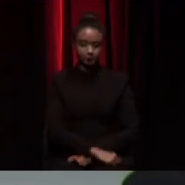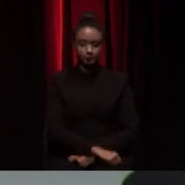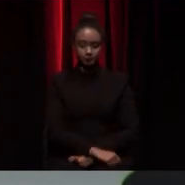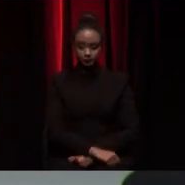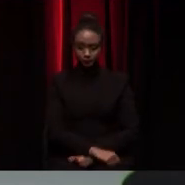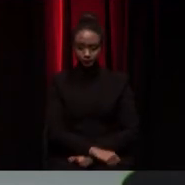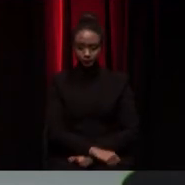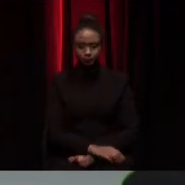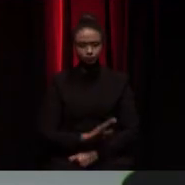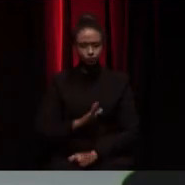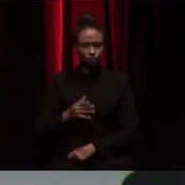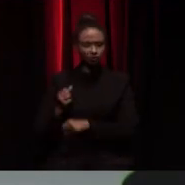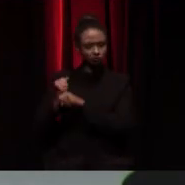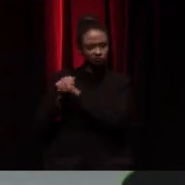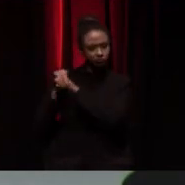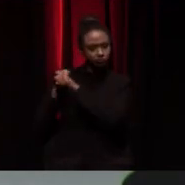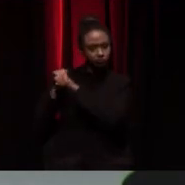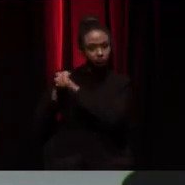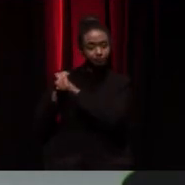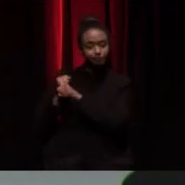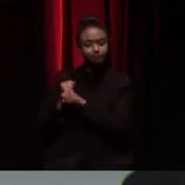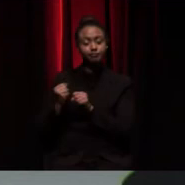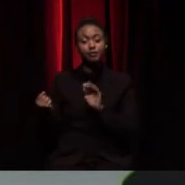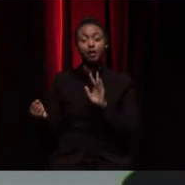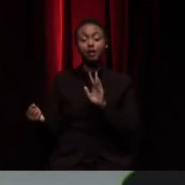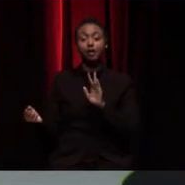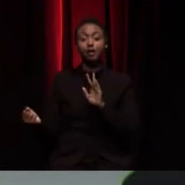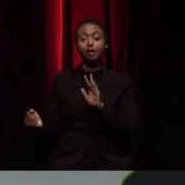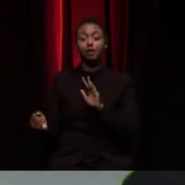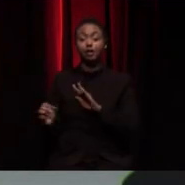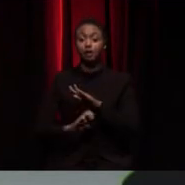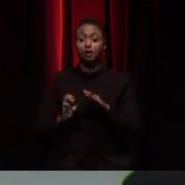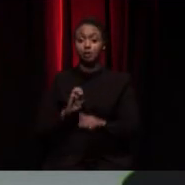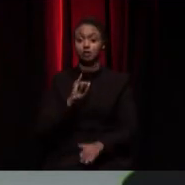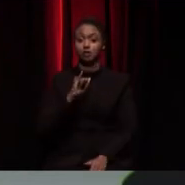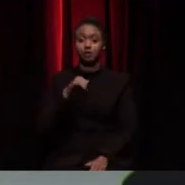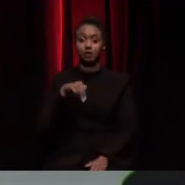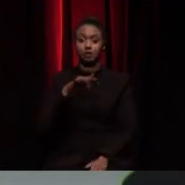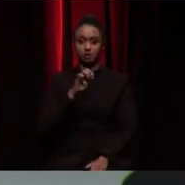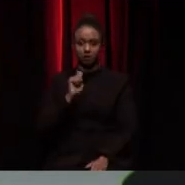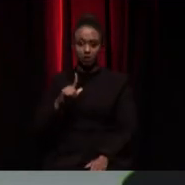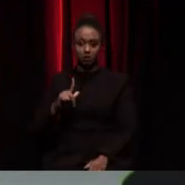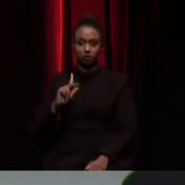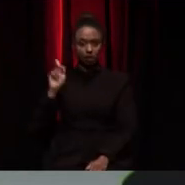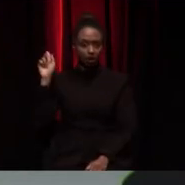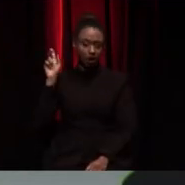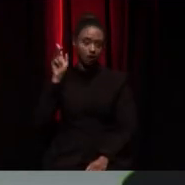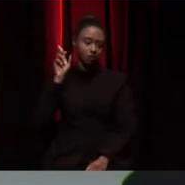several years ago Intel came to Vice, in New York, the United States.